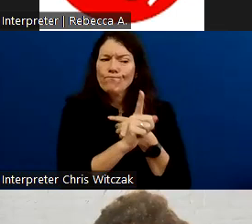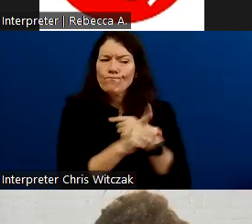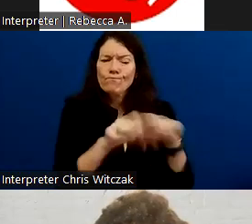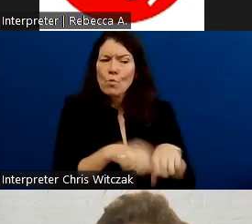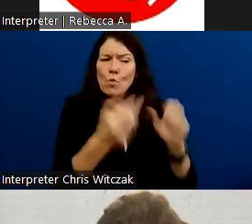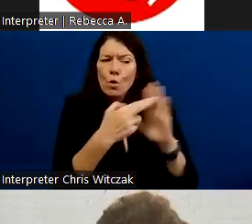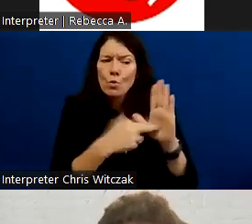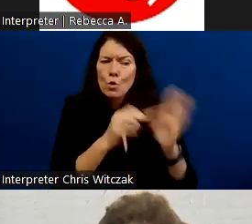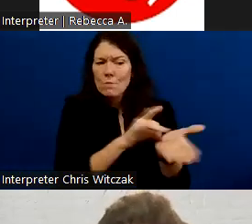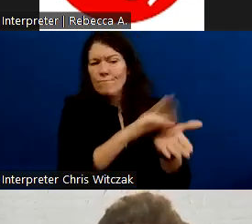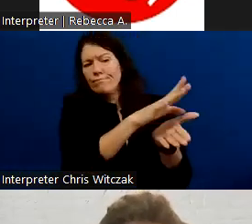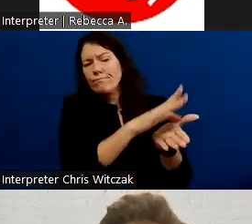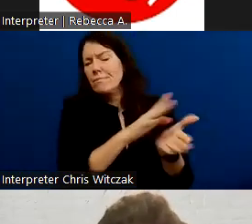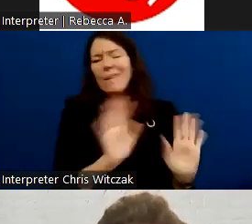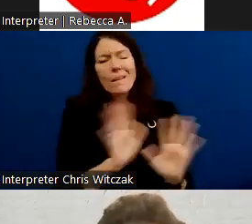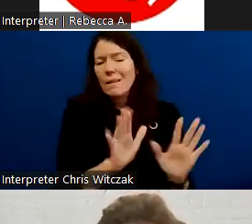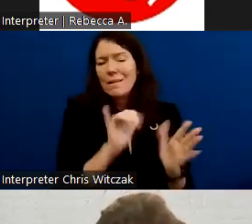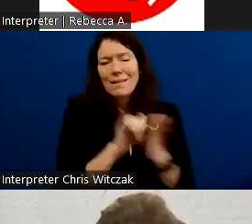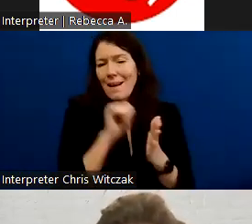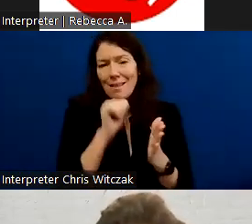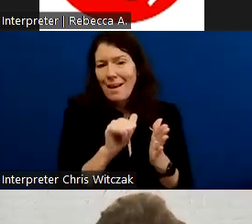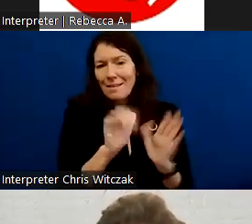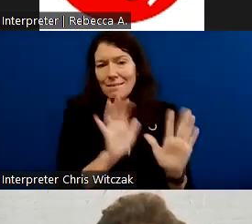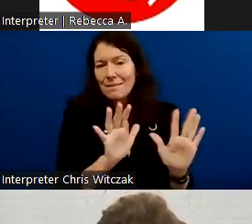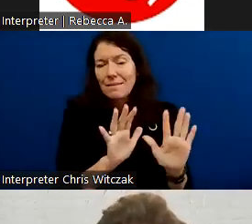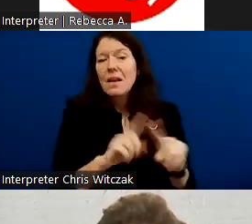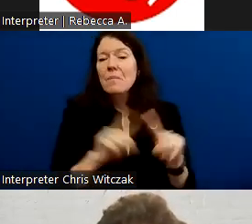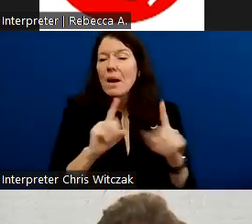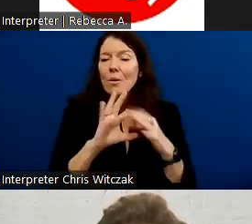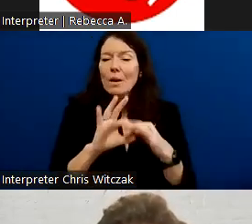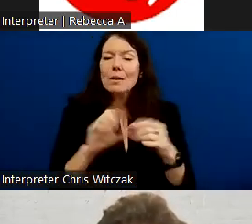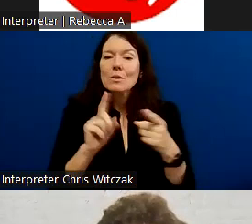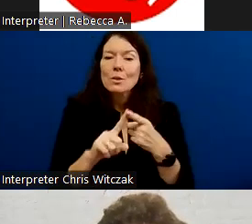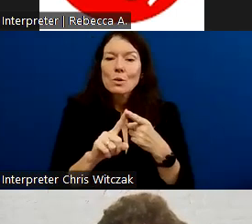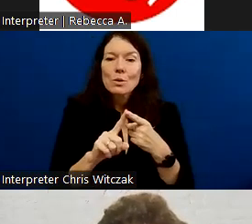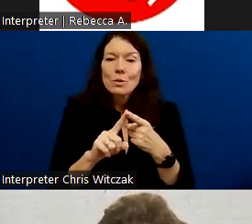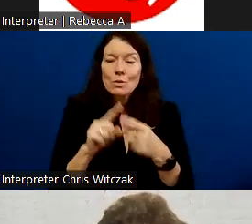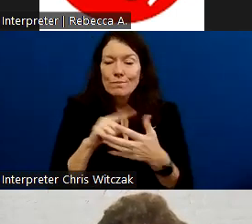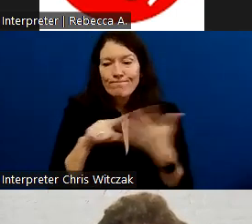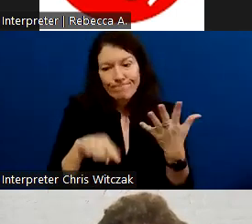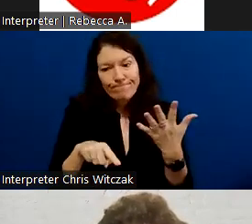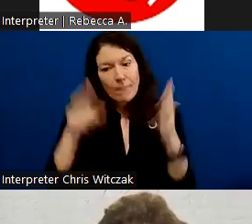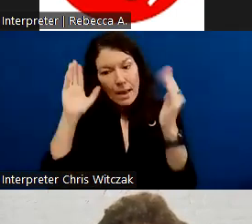right if that's not the tone of the conversation but it's one around this is the expectation,